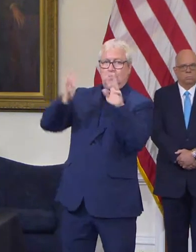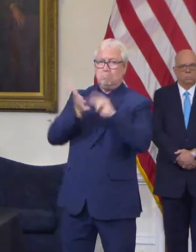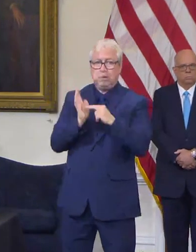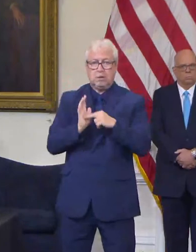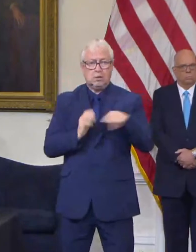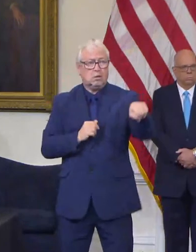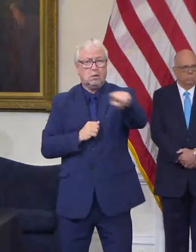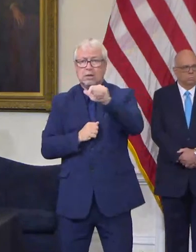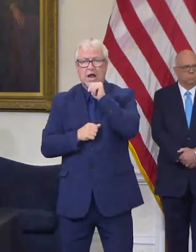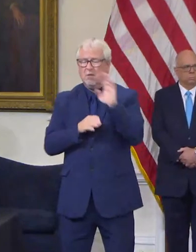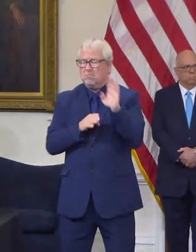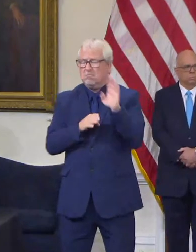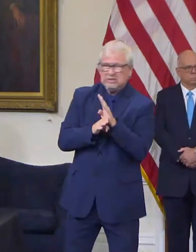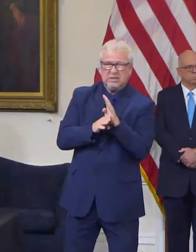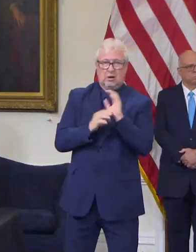20 percent of hospitals were on that status as of this morning.